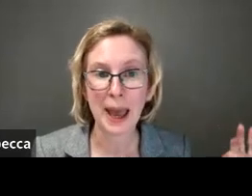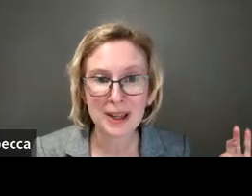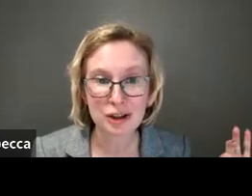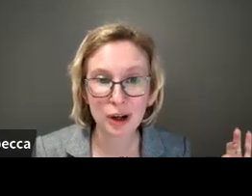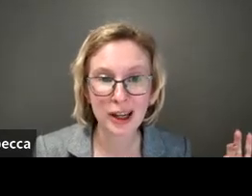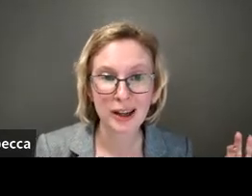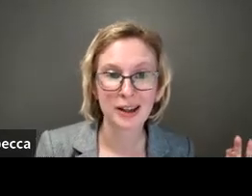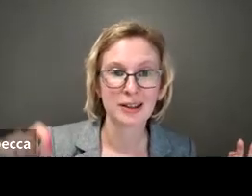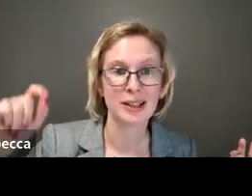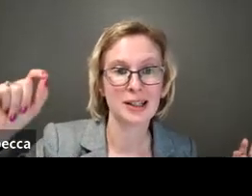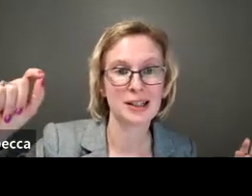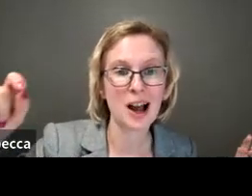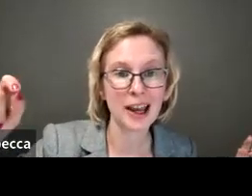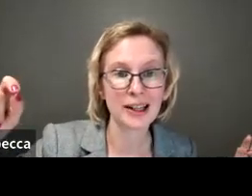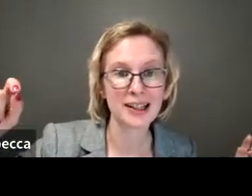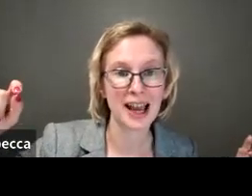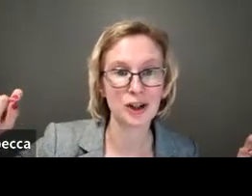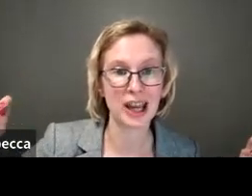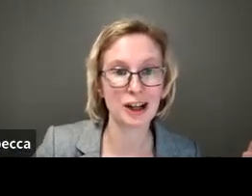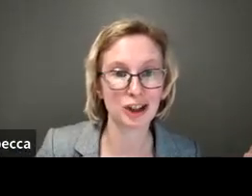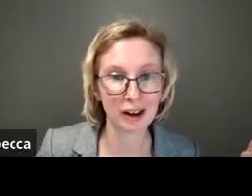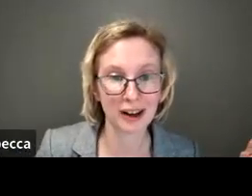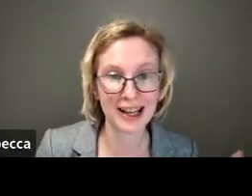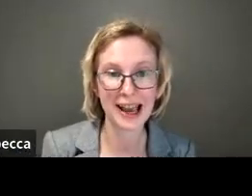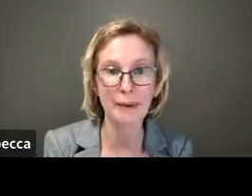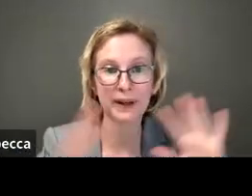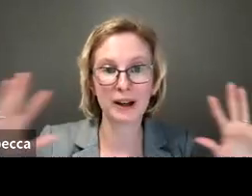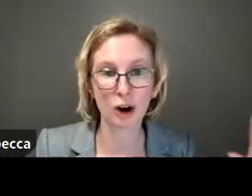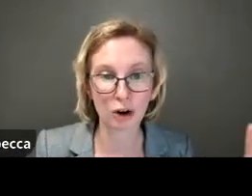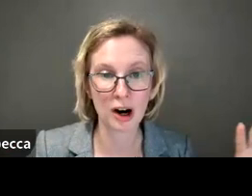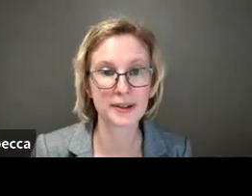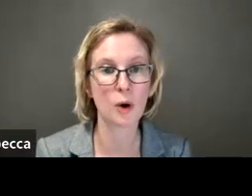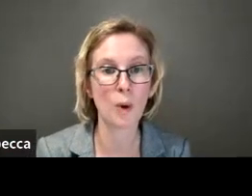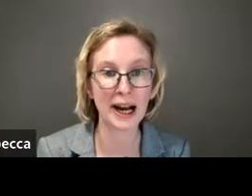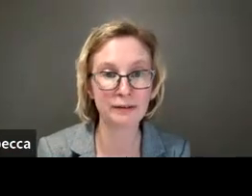chemistry, to design education, it's happening across a wide